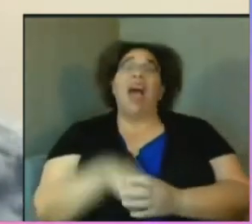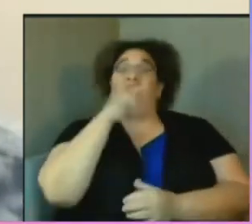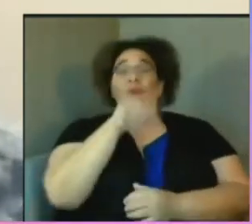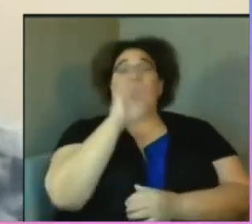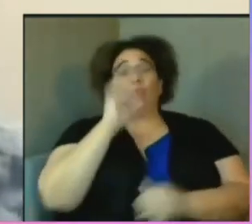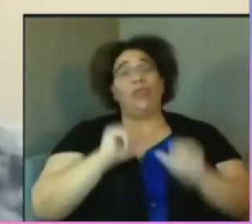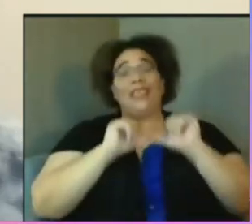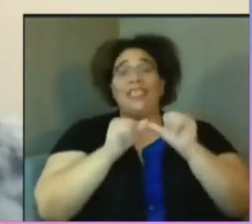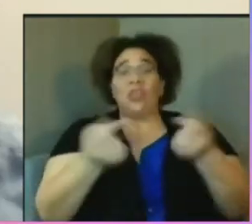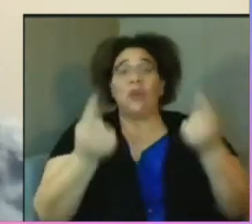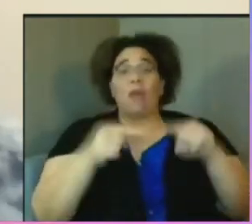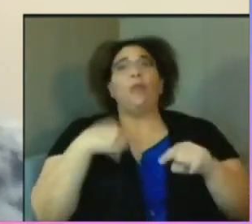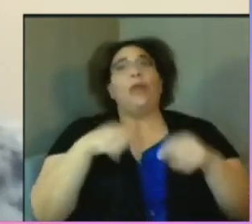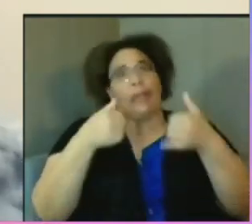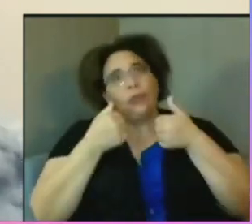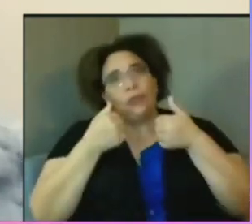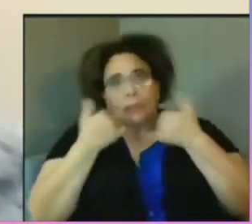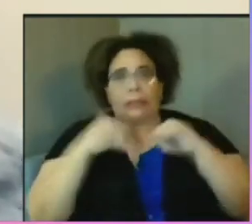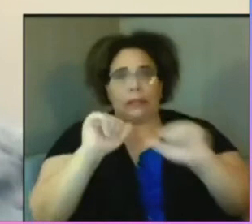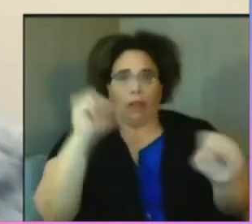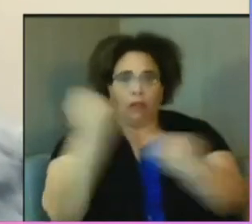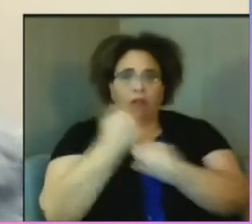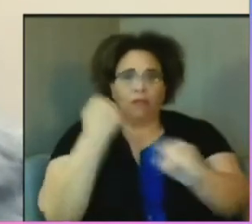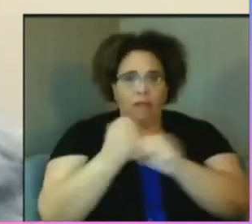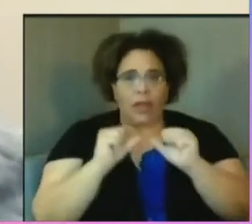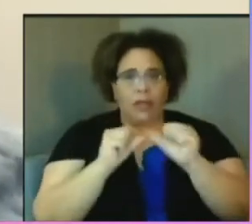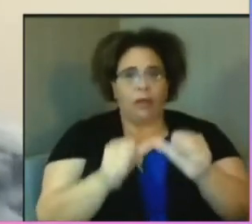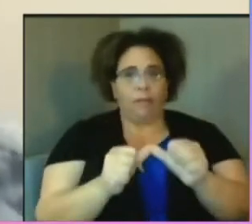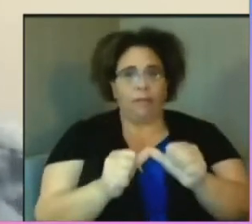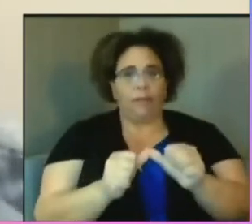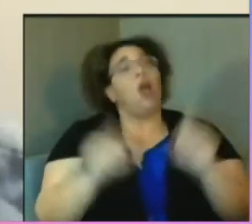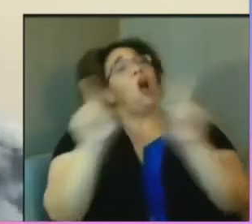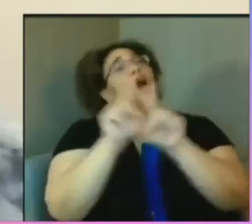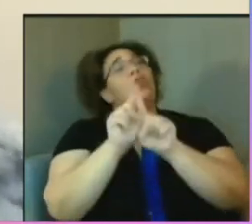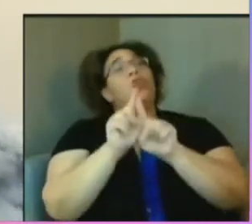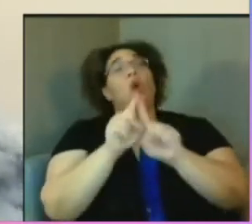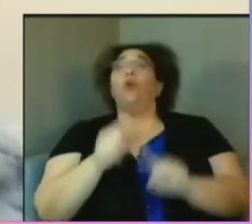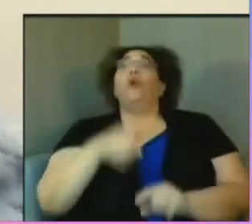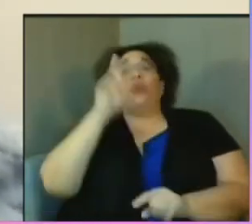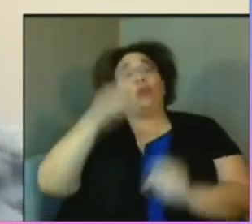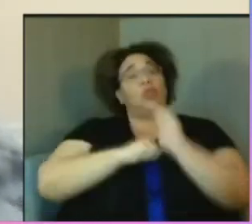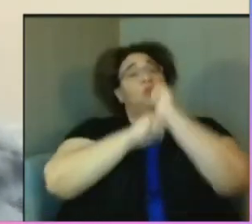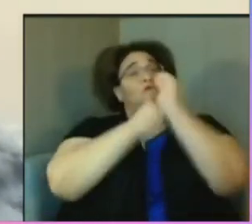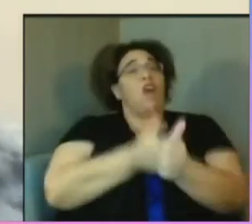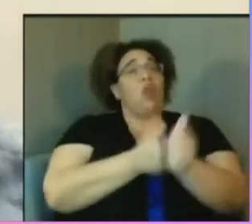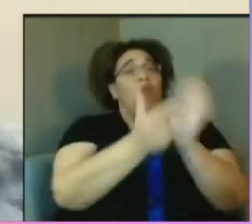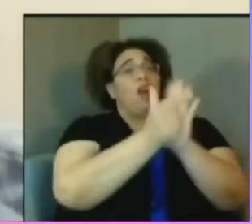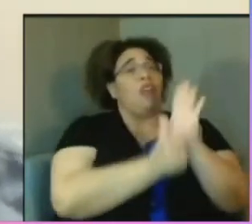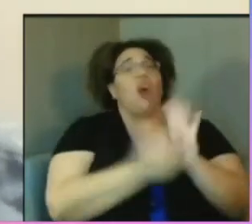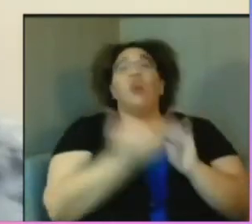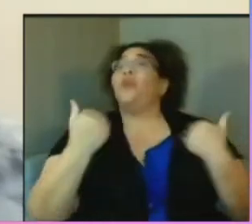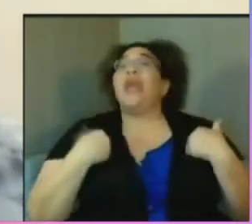limit to the law, you can have formal equality norms, you can have regulations, you can have policy,